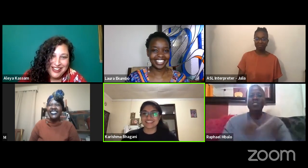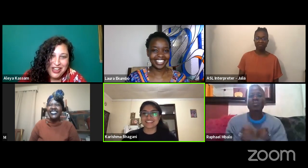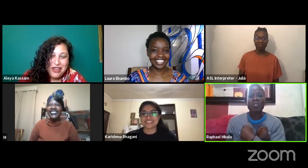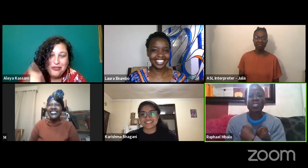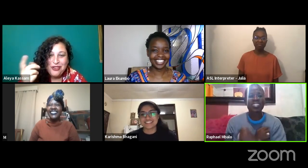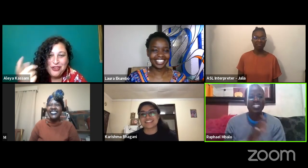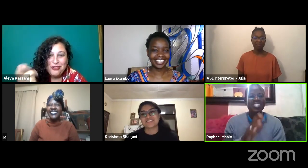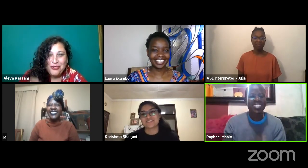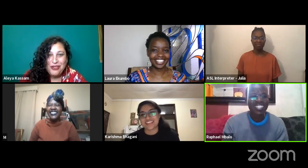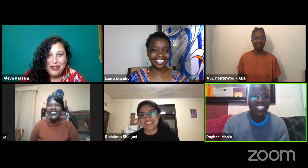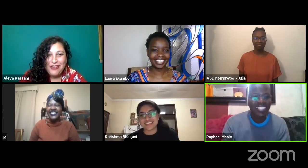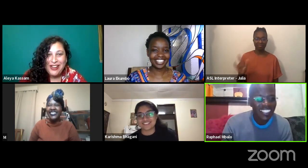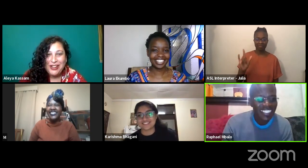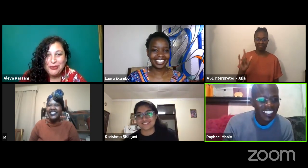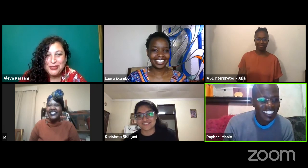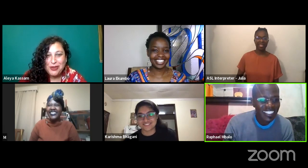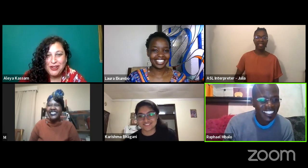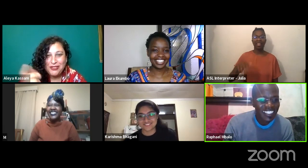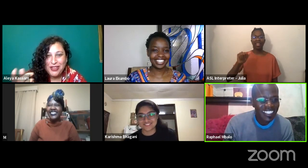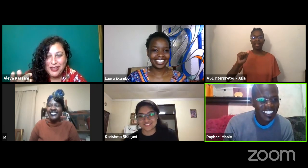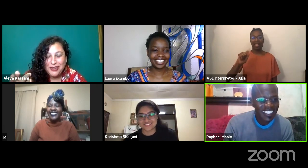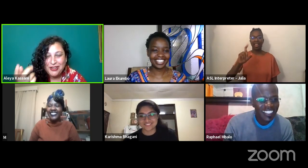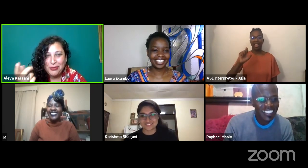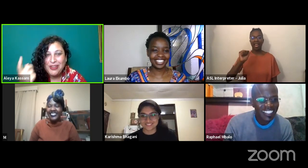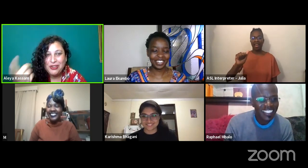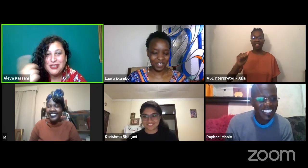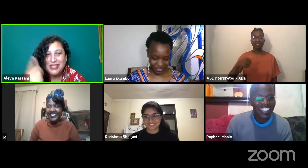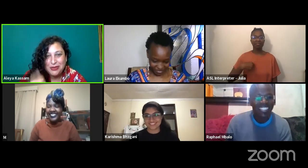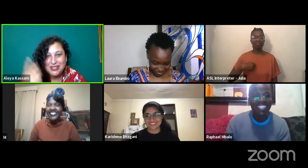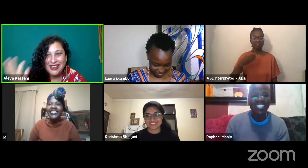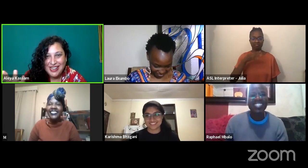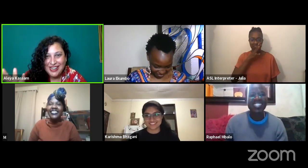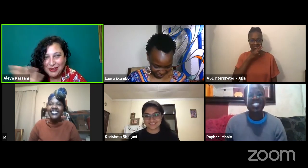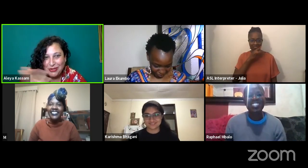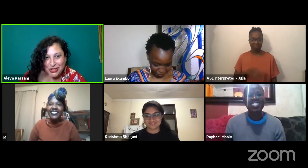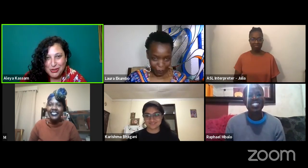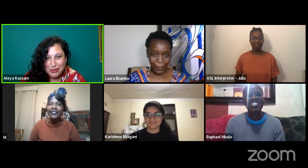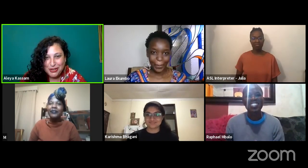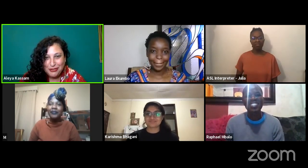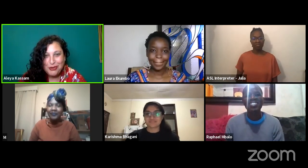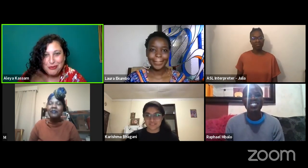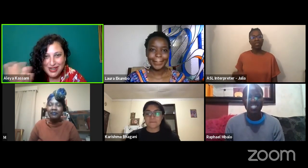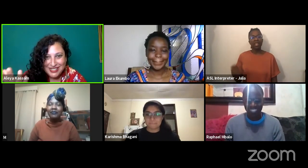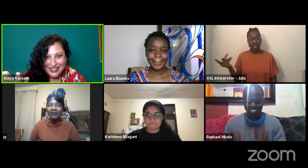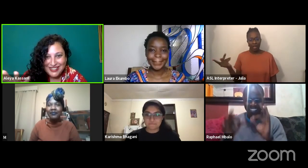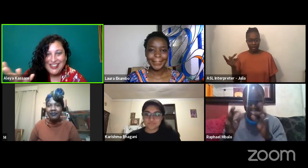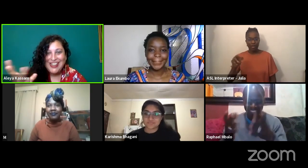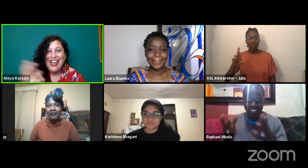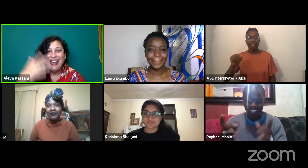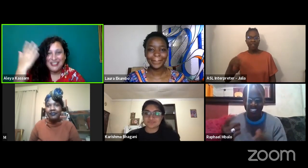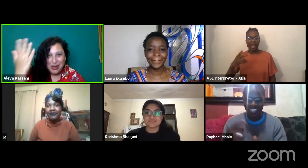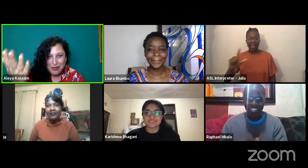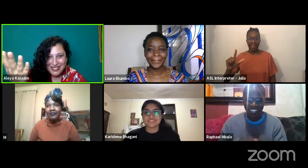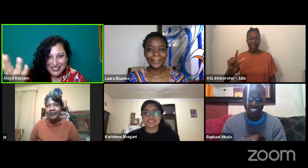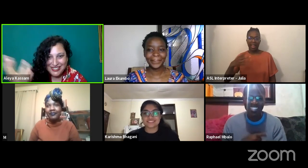I love you mama. Raphael was one of the with Lucy was the sign language interpreter for Brazen and cub reasons.